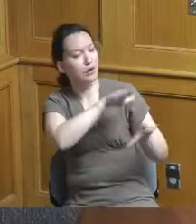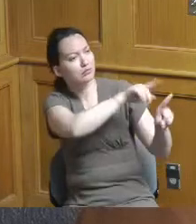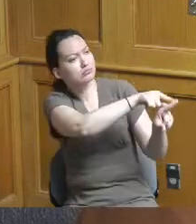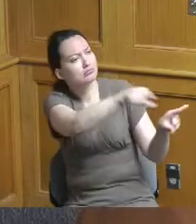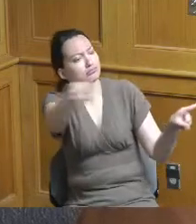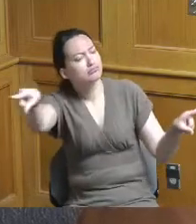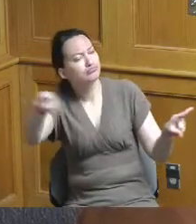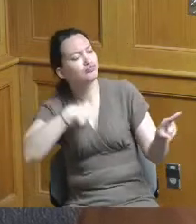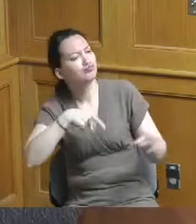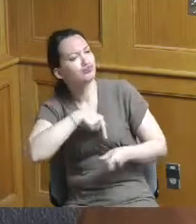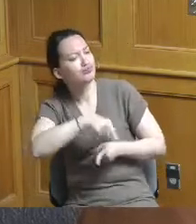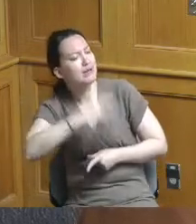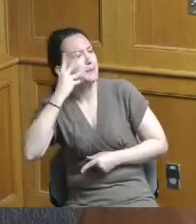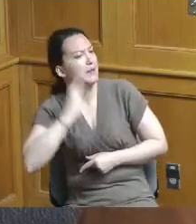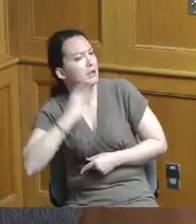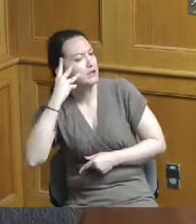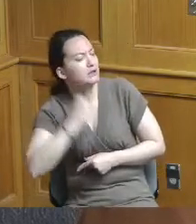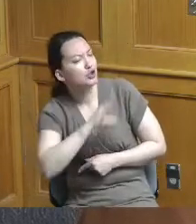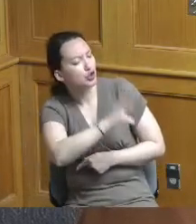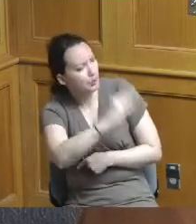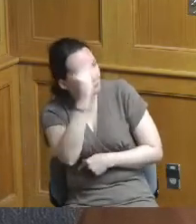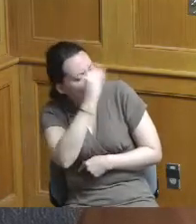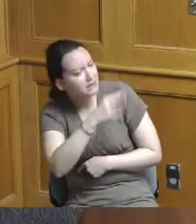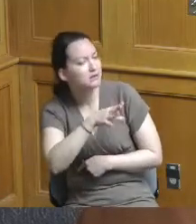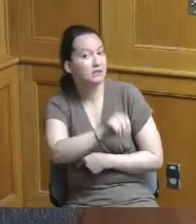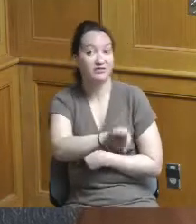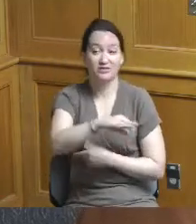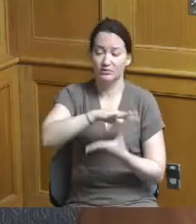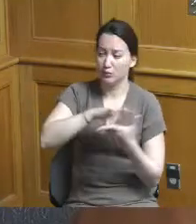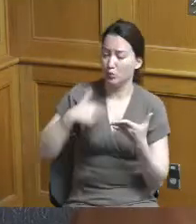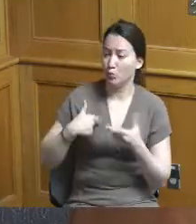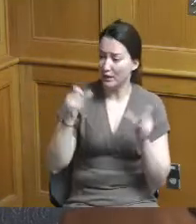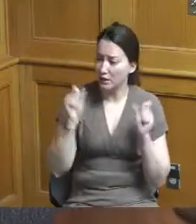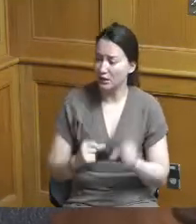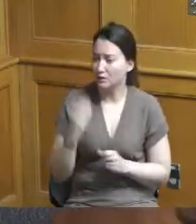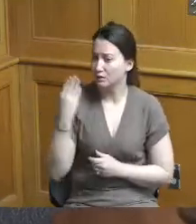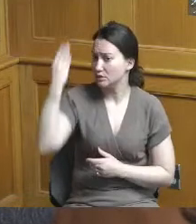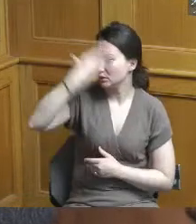this industry to kind of get their opinion and if there's things that we might be missing so